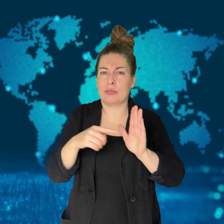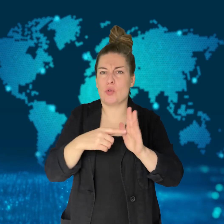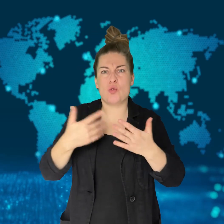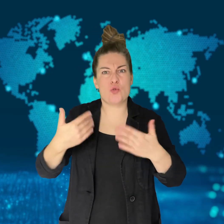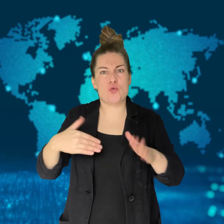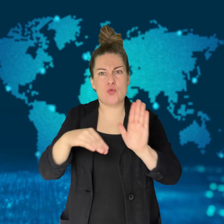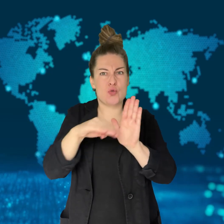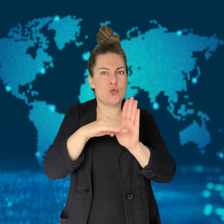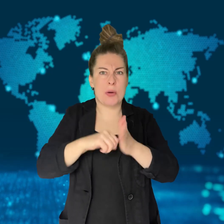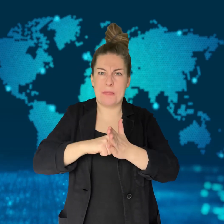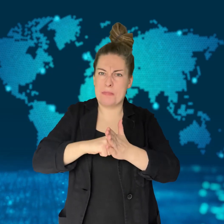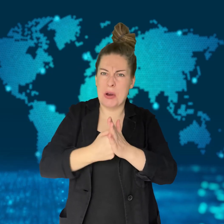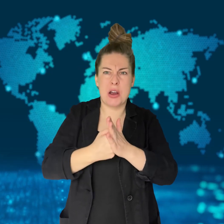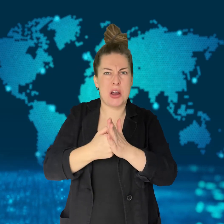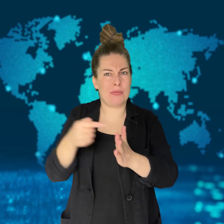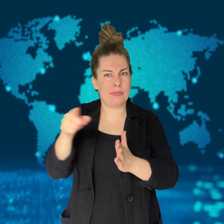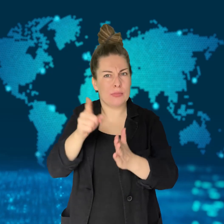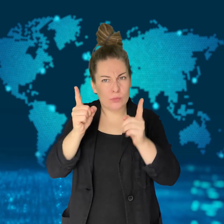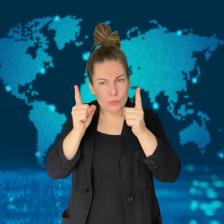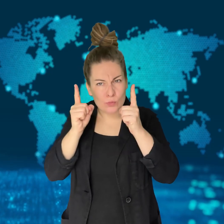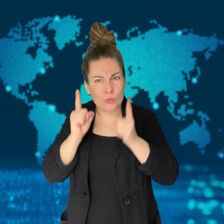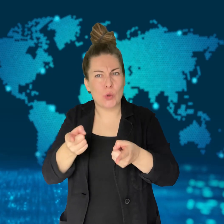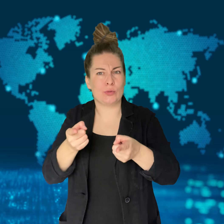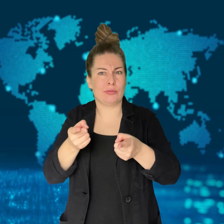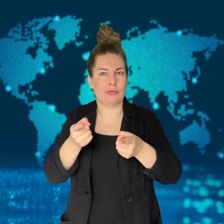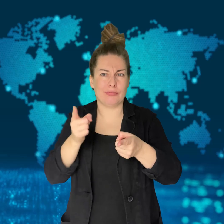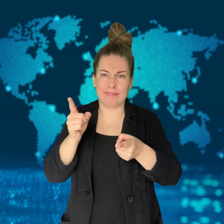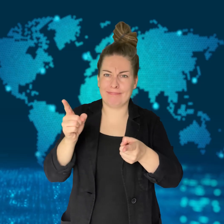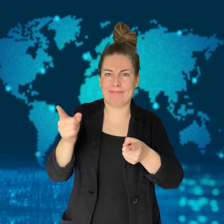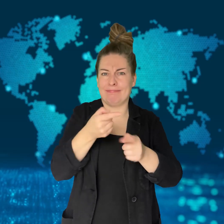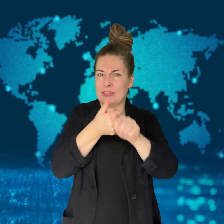Tehran's Islamic Azad University by members of